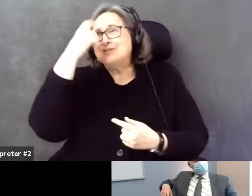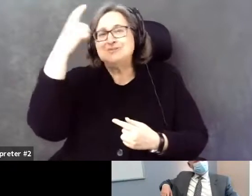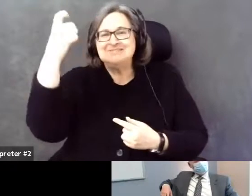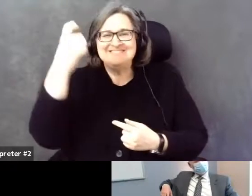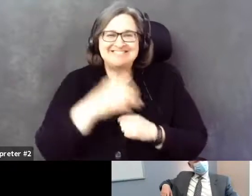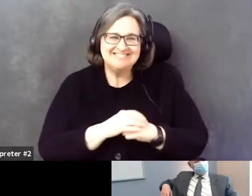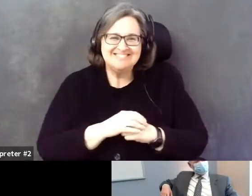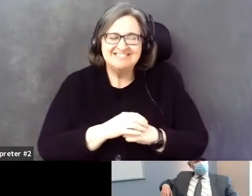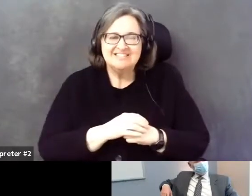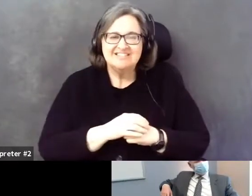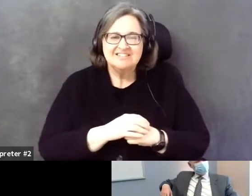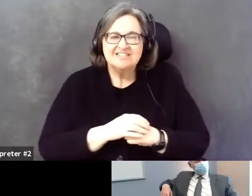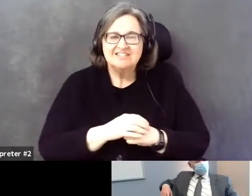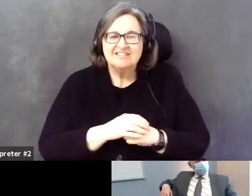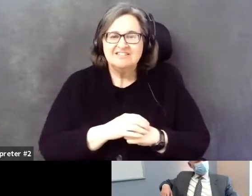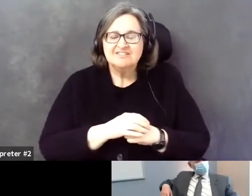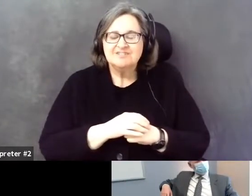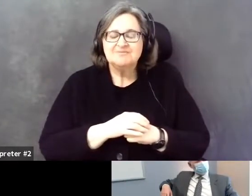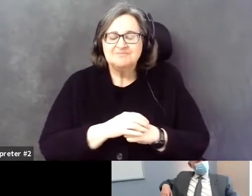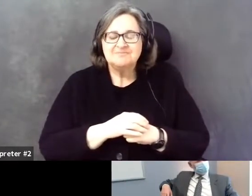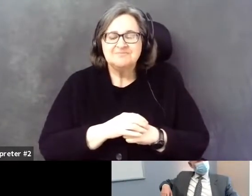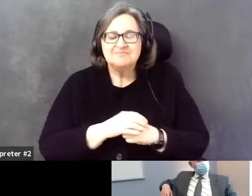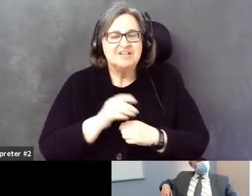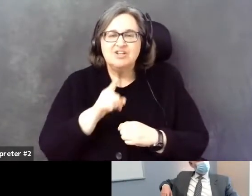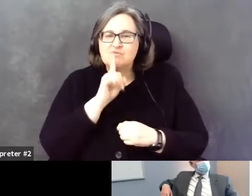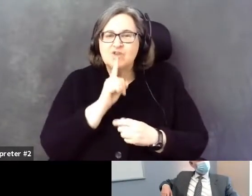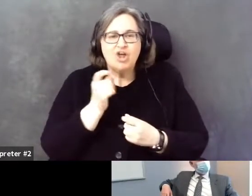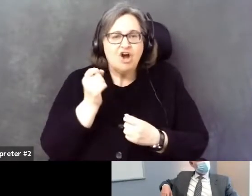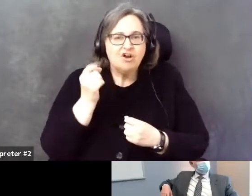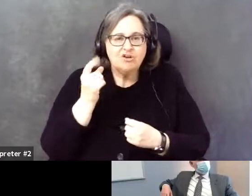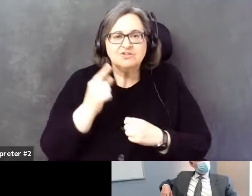he really took an understanding and learning